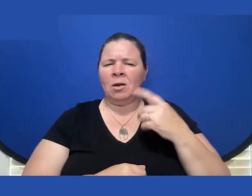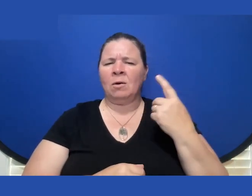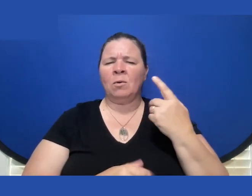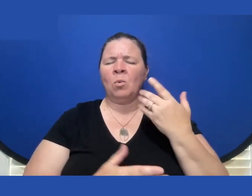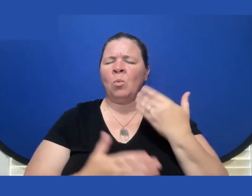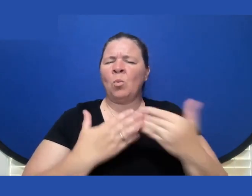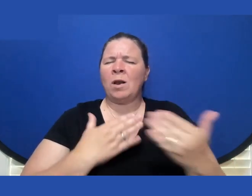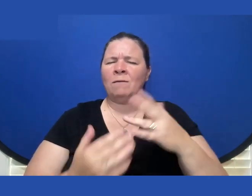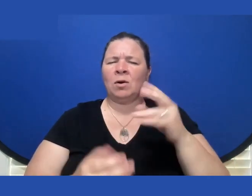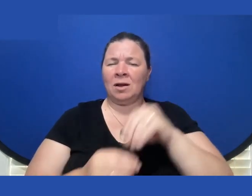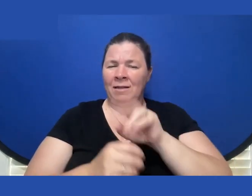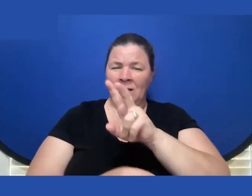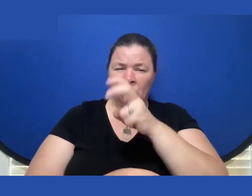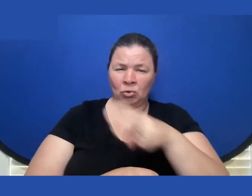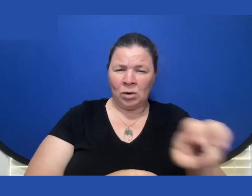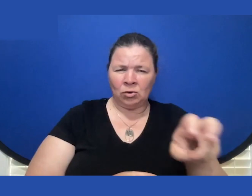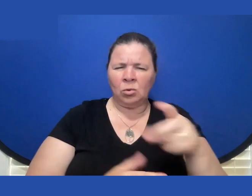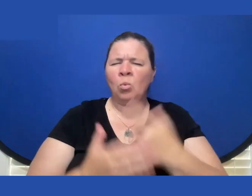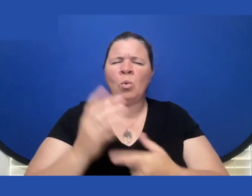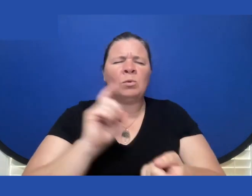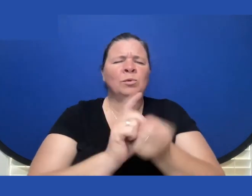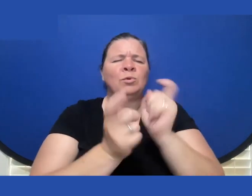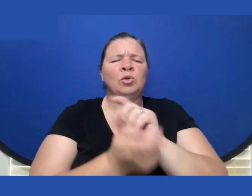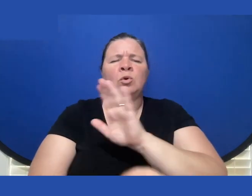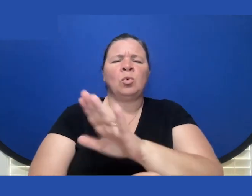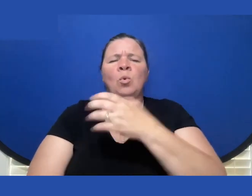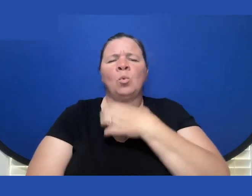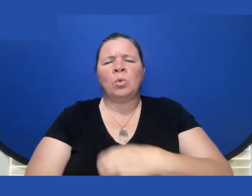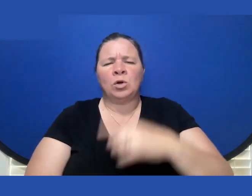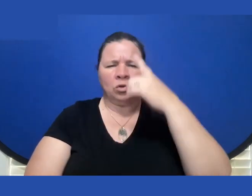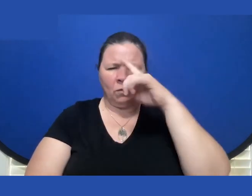What would you change? What would your wish be to help